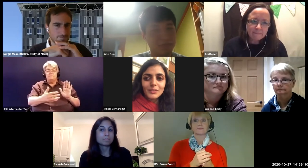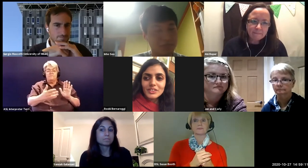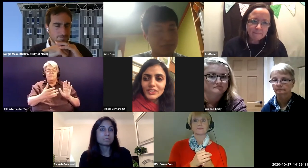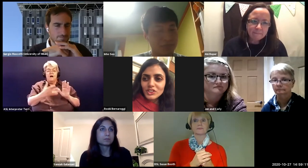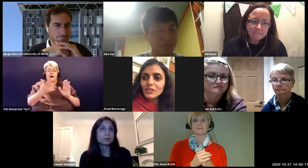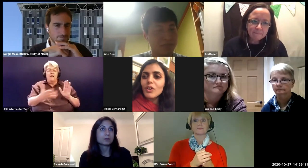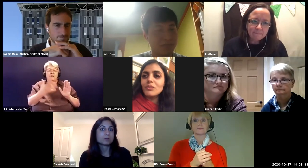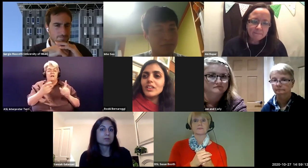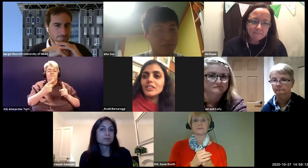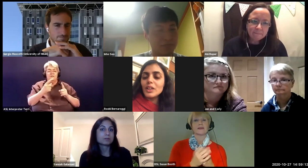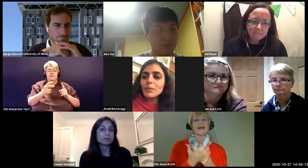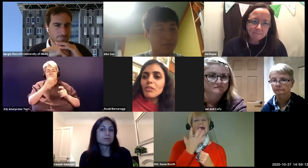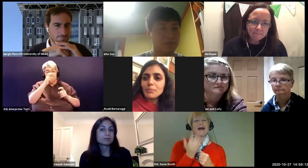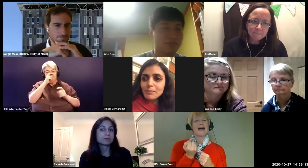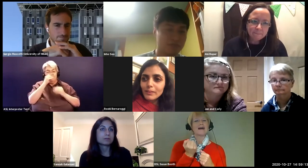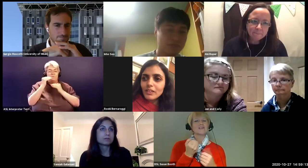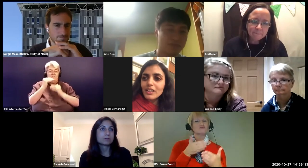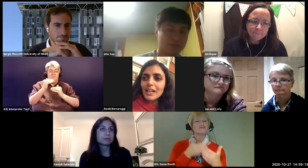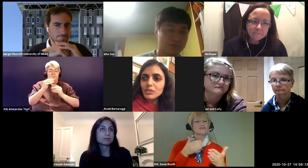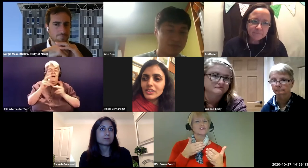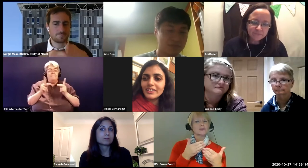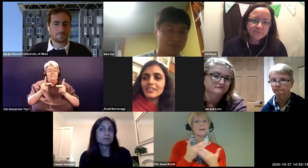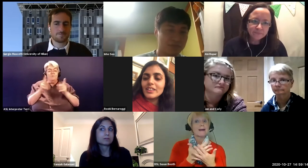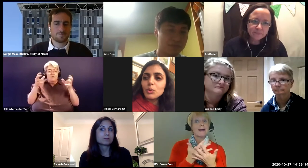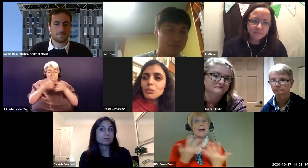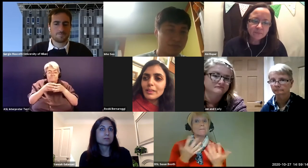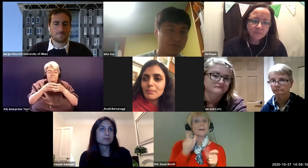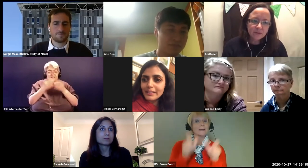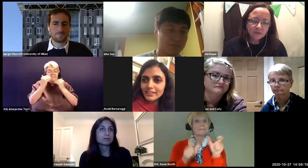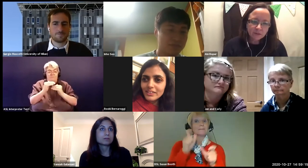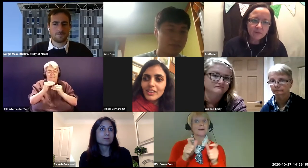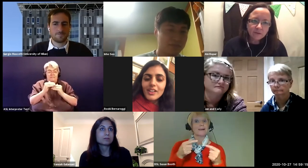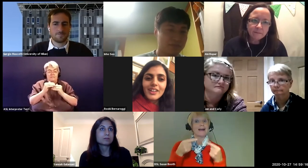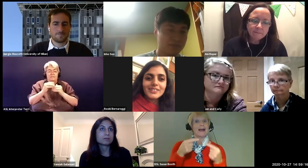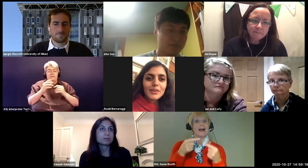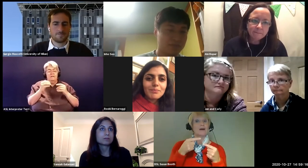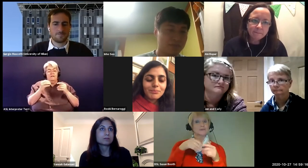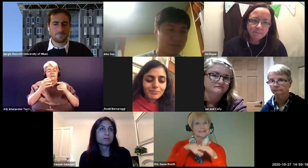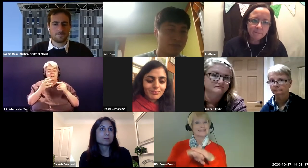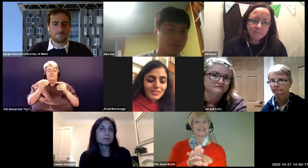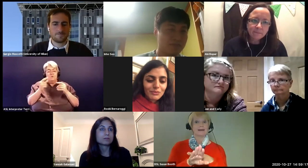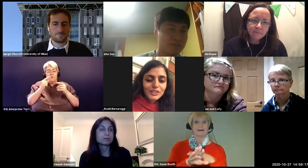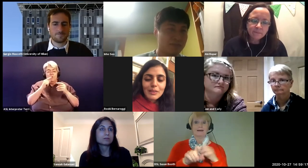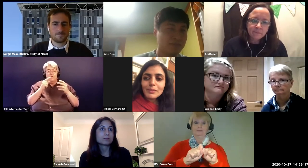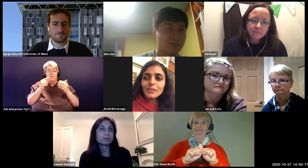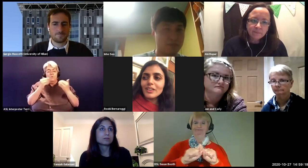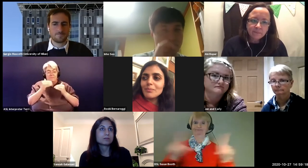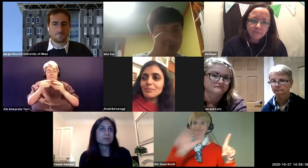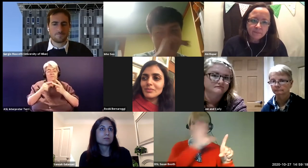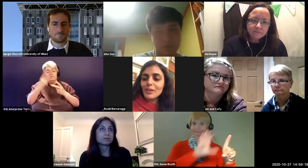restriction of a number of people allowed in in a room in a place and um for example um I